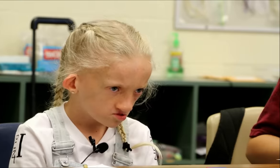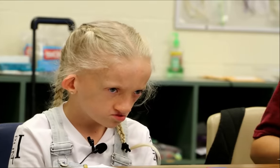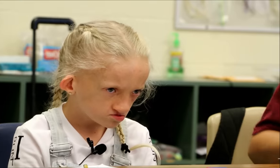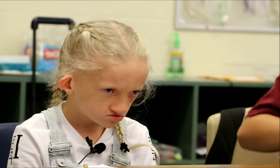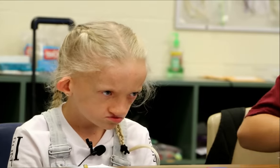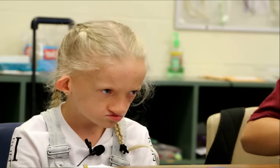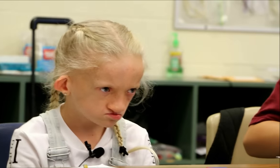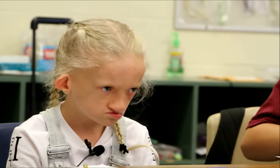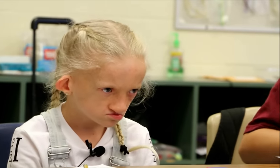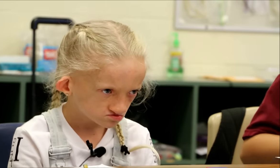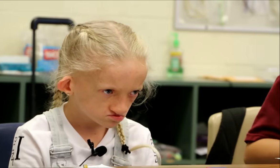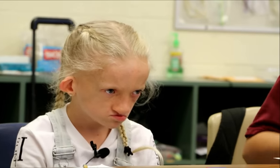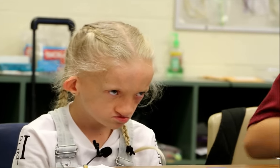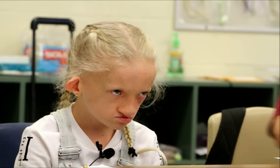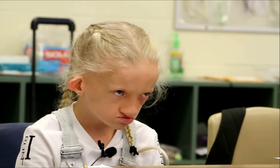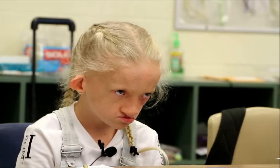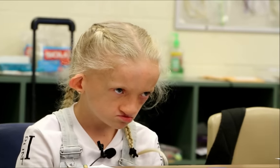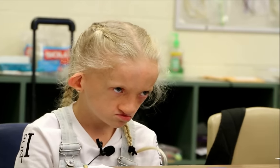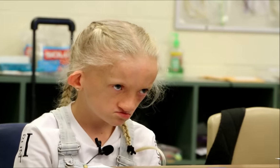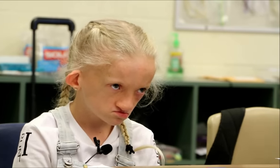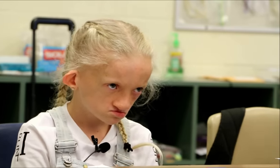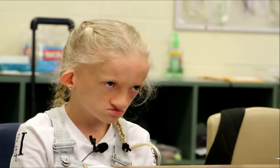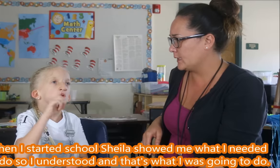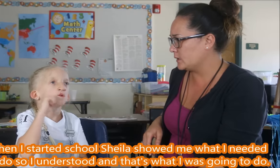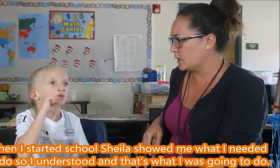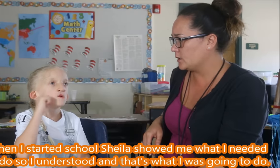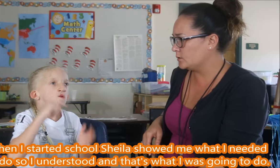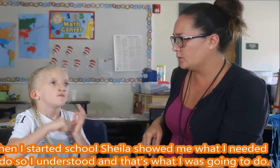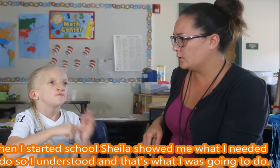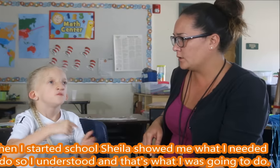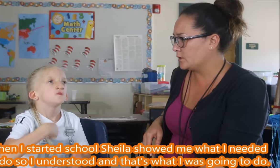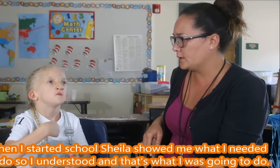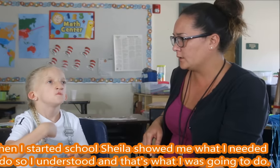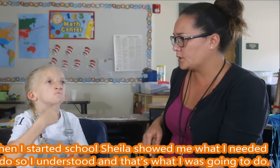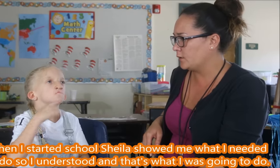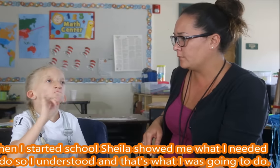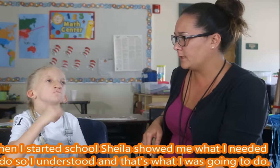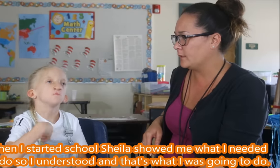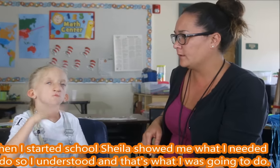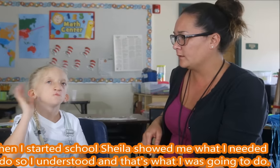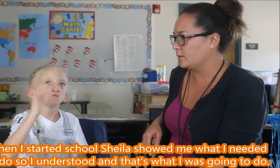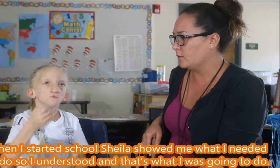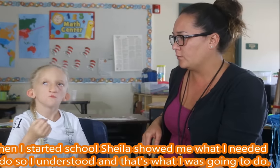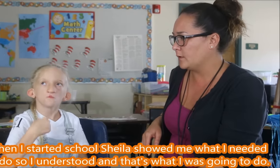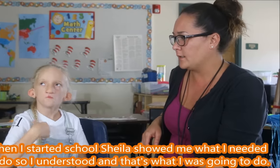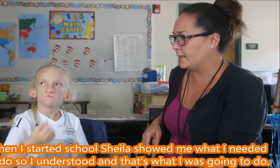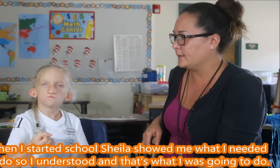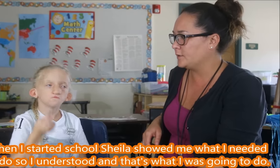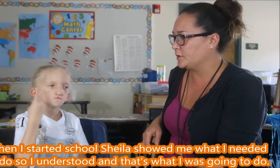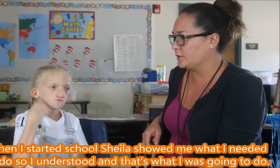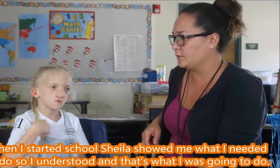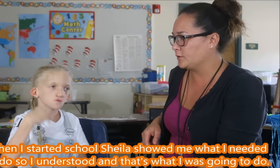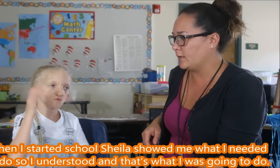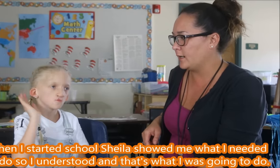I started school Sheila showed me what I need to do so I